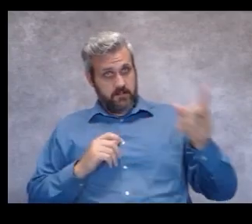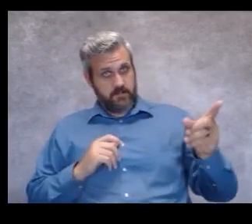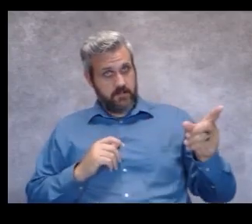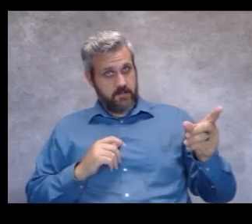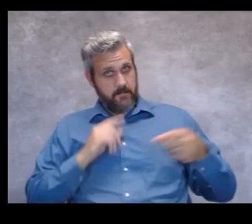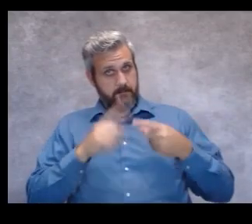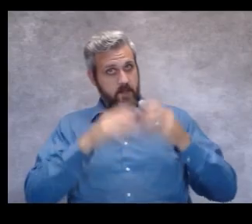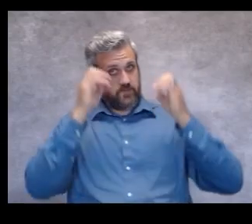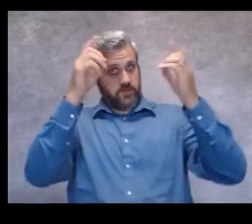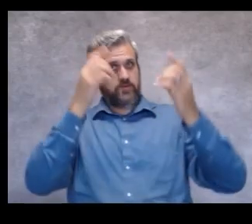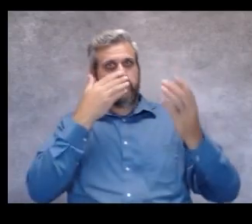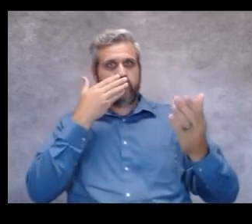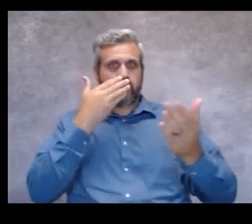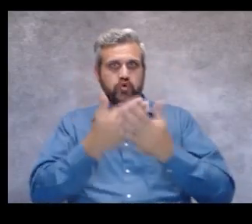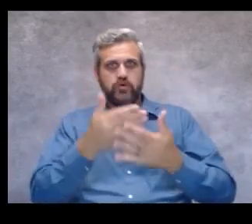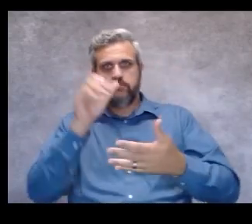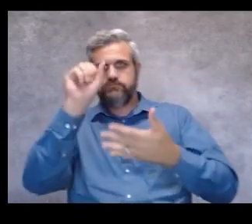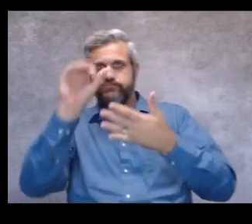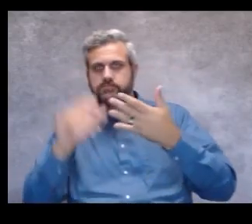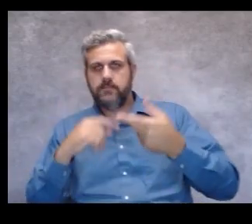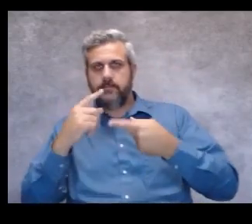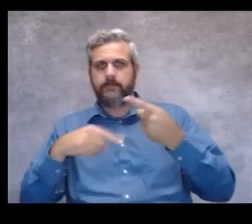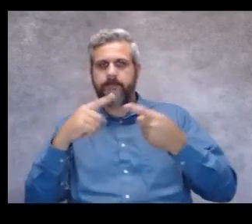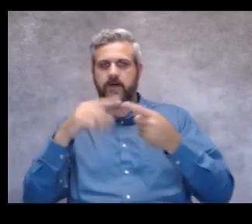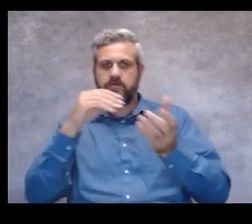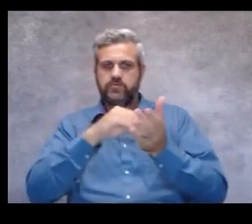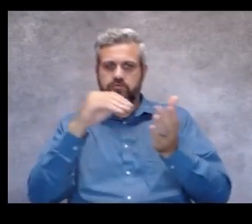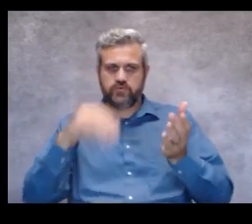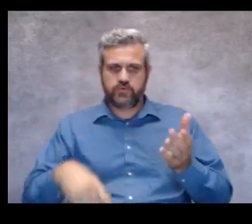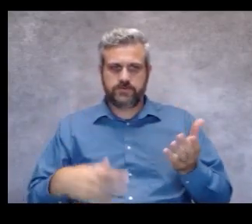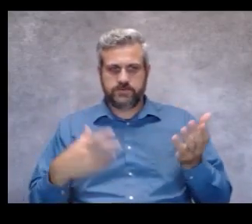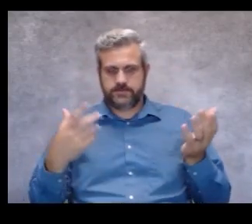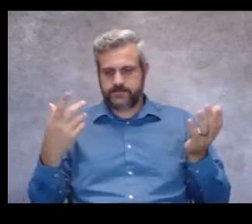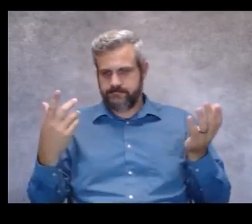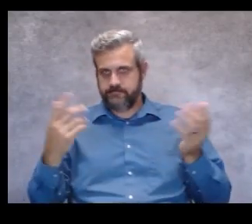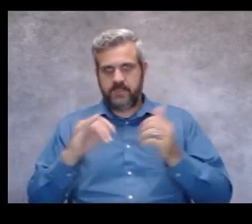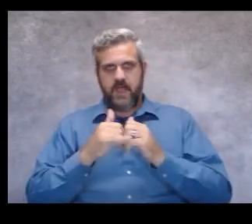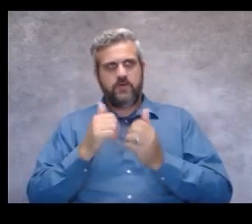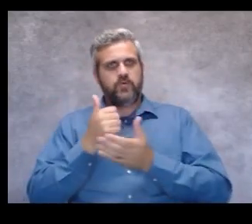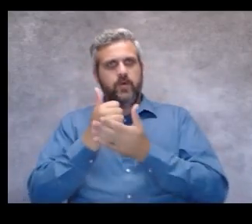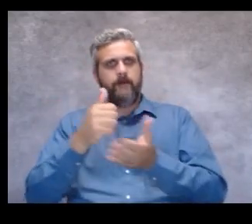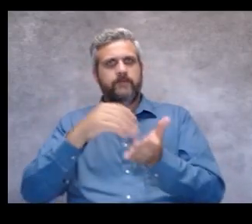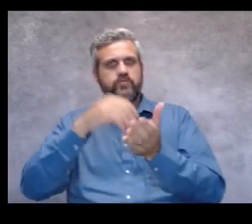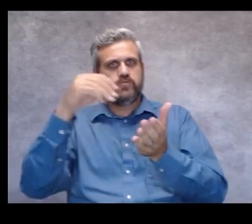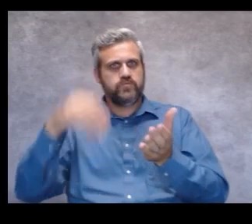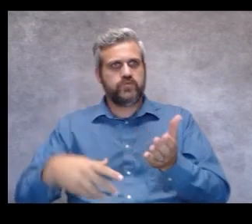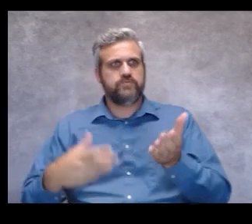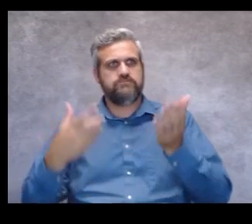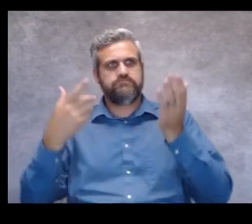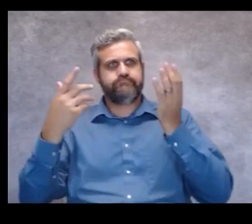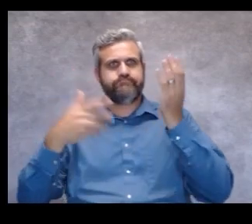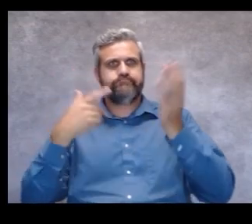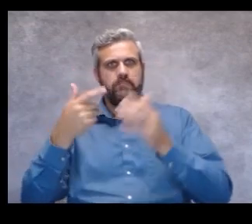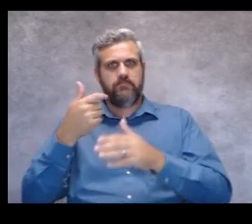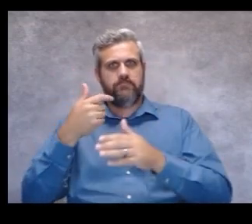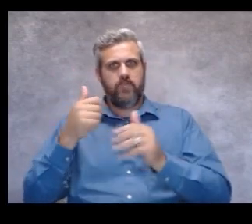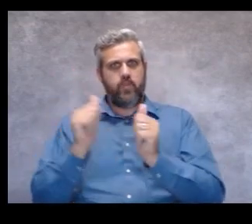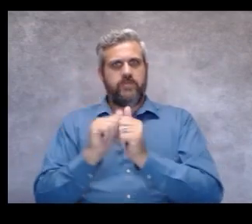tips about students and um how to help students in the gifted and talented